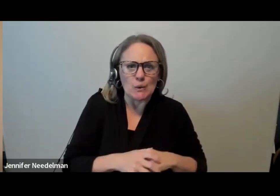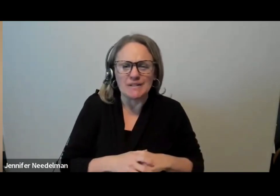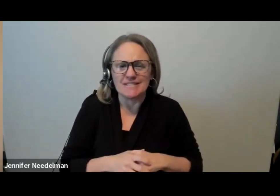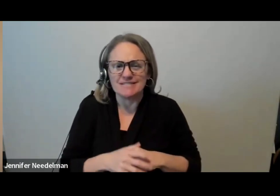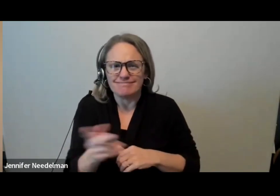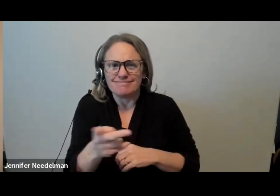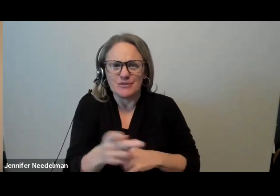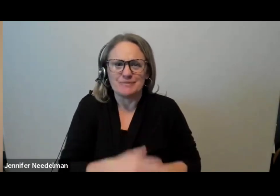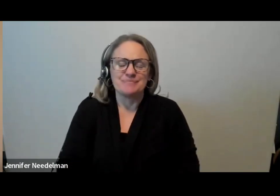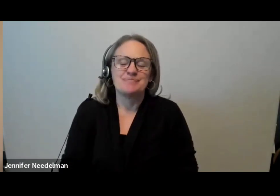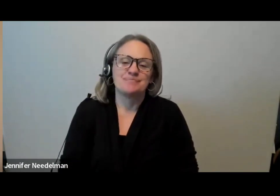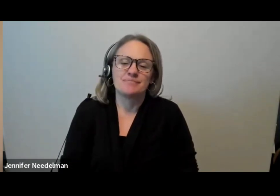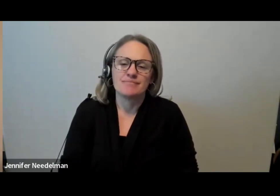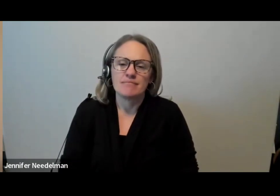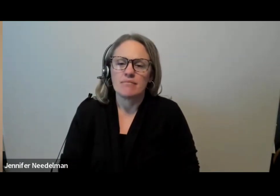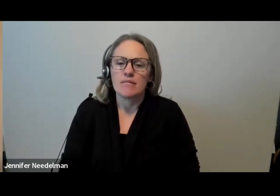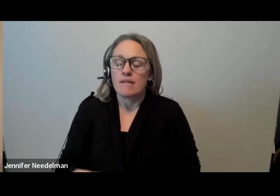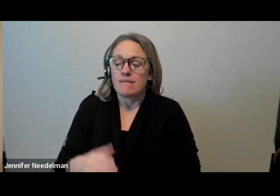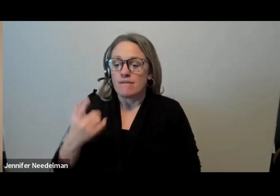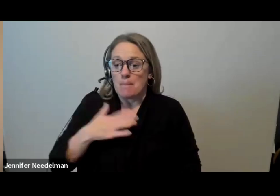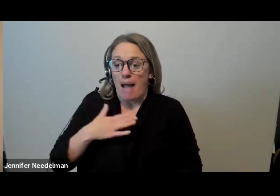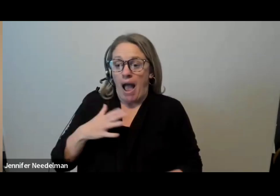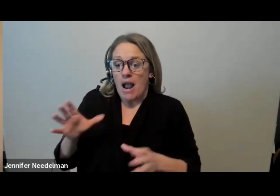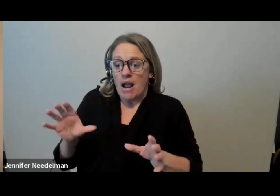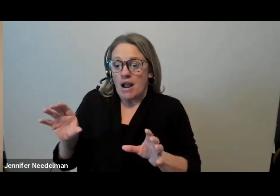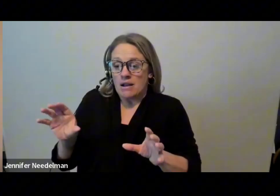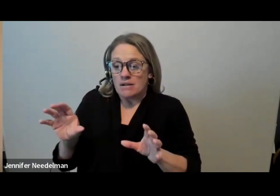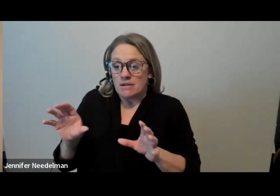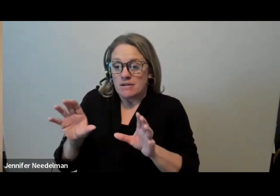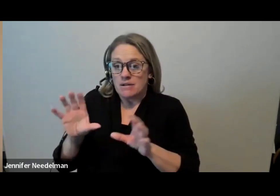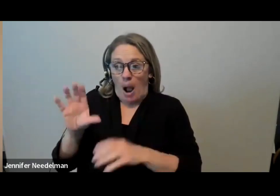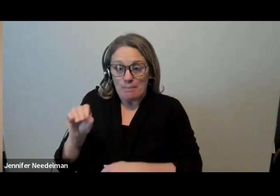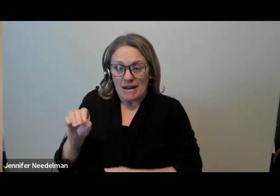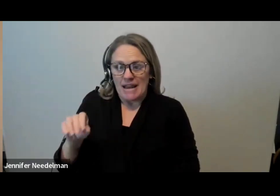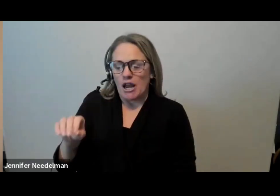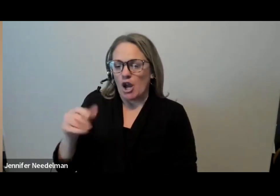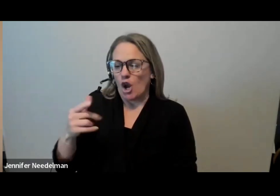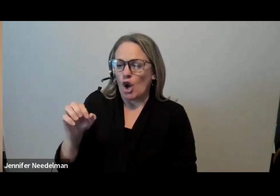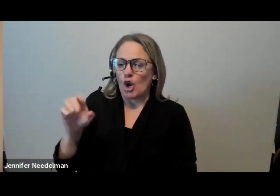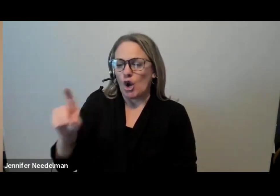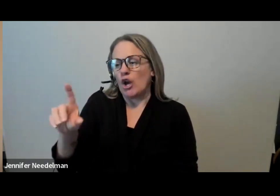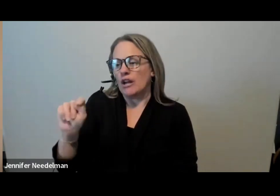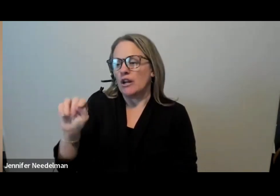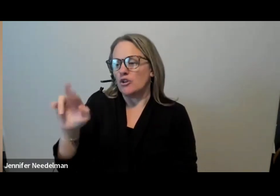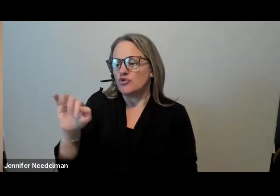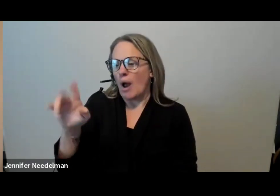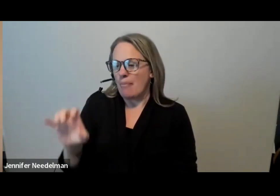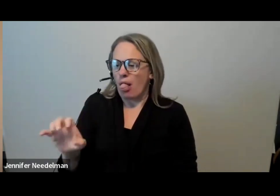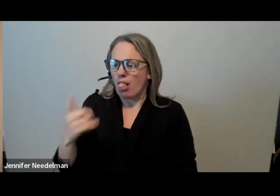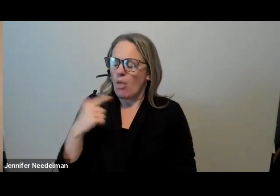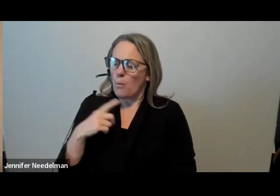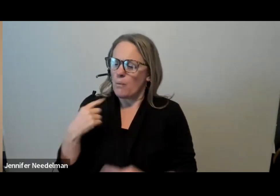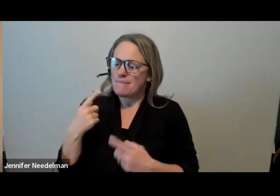On Good Trouble's side, we, we've been working for about a year, year